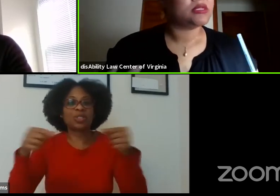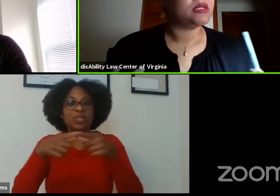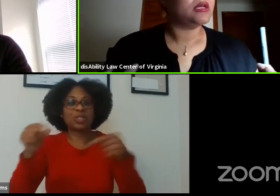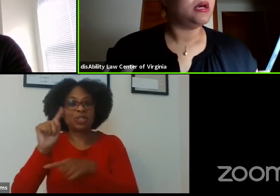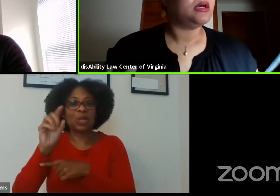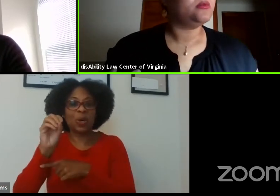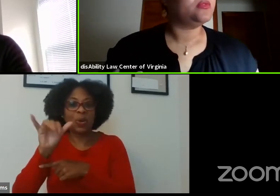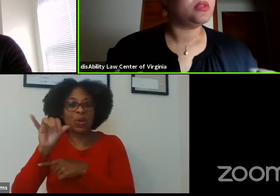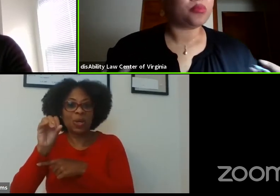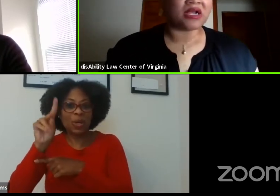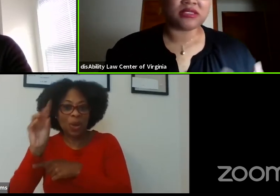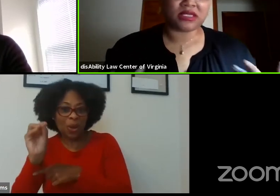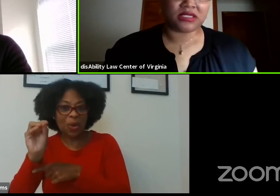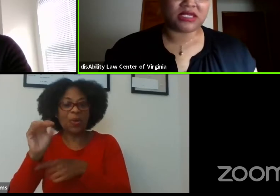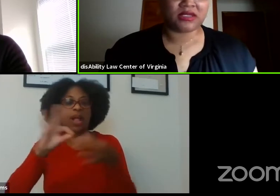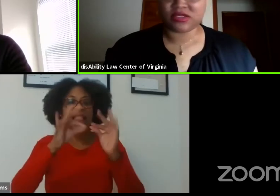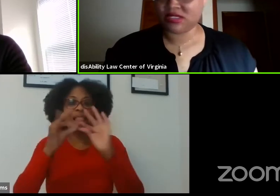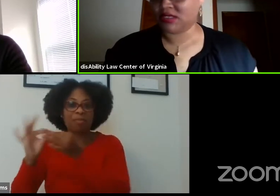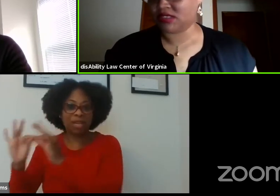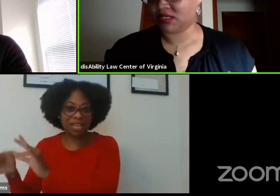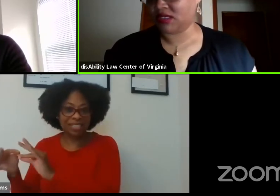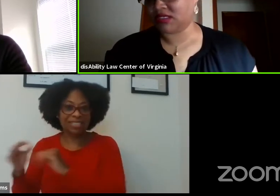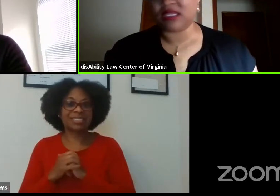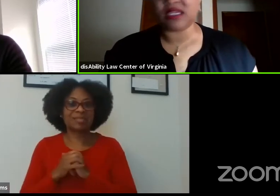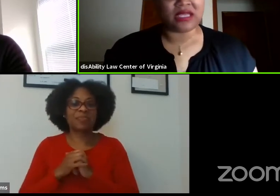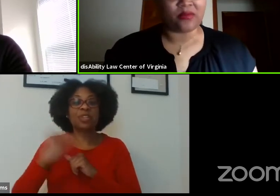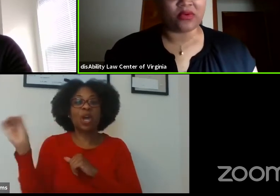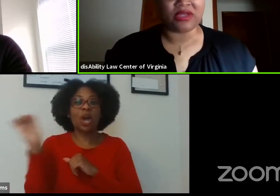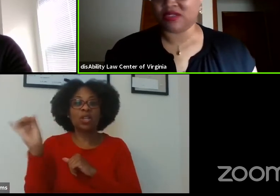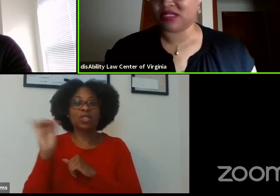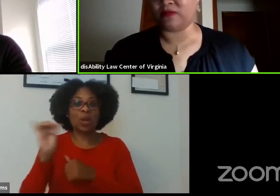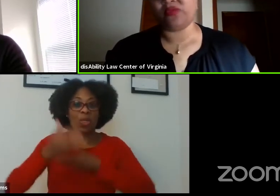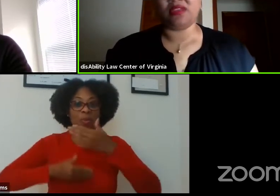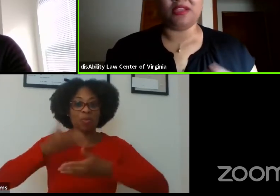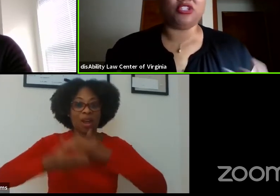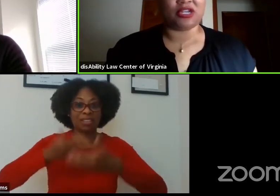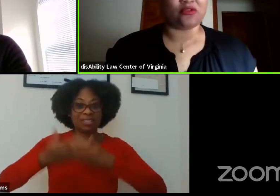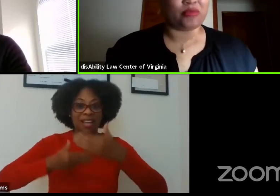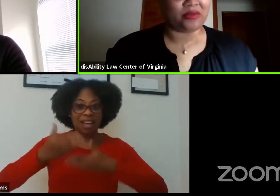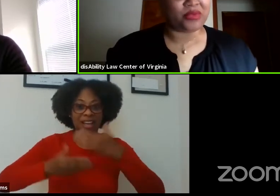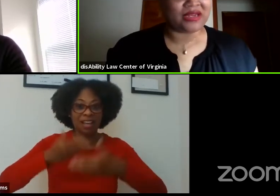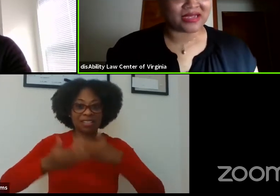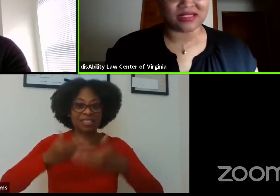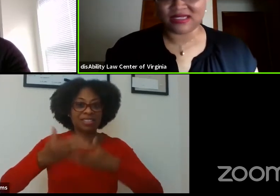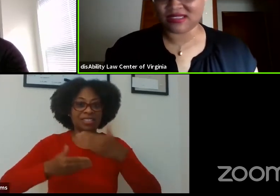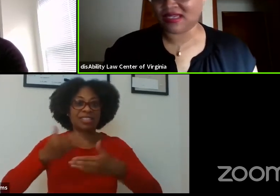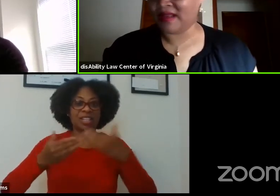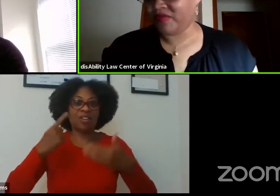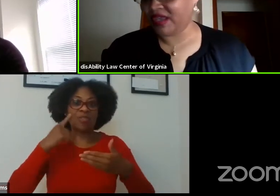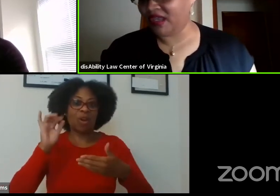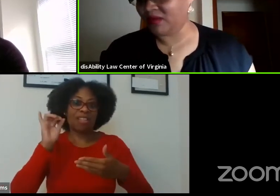his -- the process that he takes to get to that point and to in general remain being excellent,